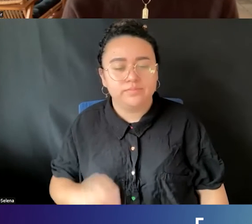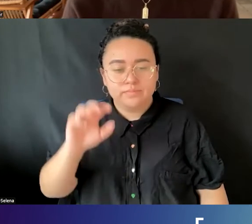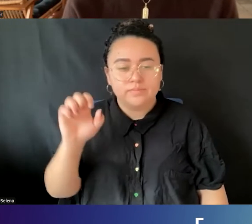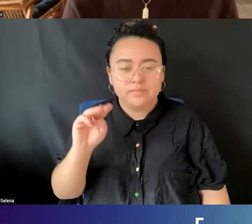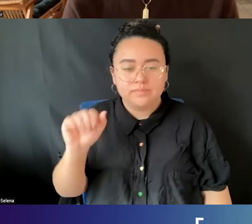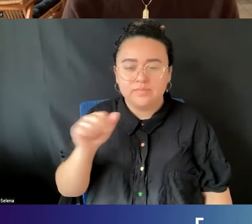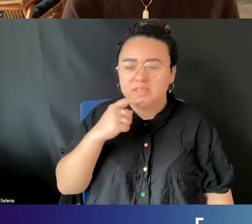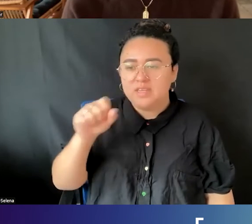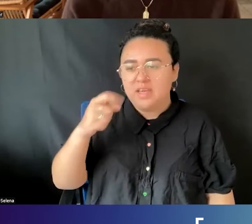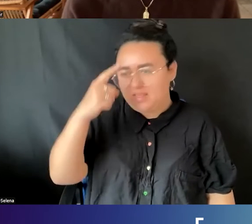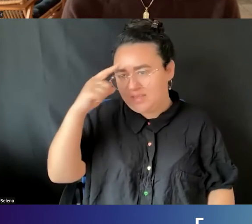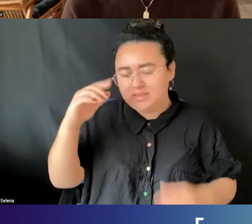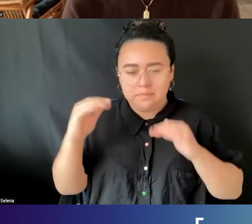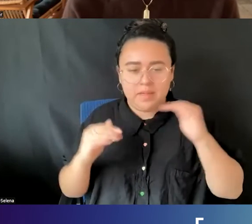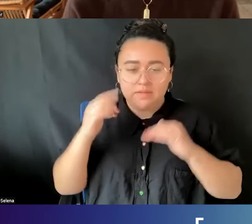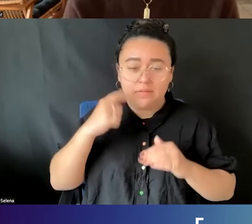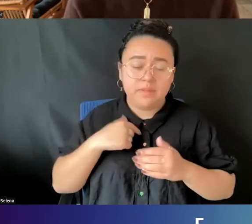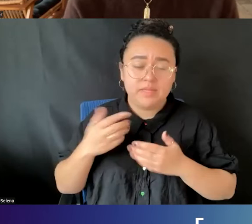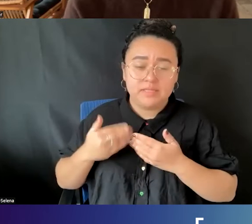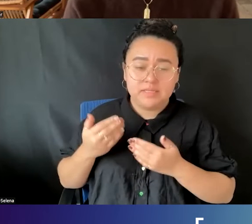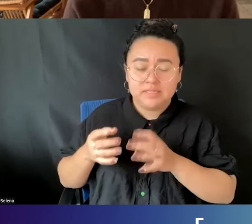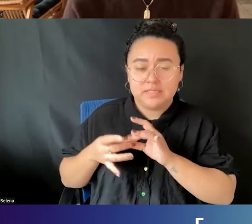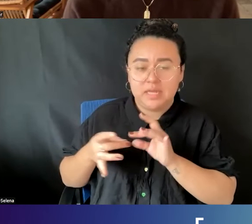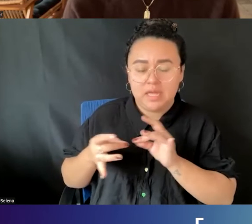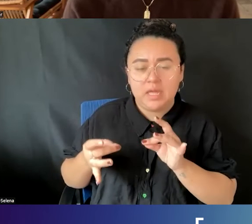for me to say as a producer who's perhaps able to do more projects